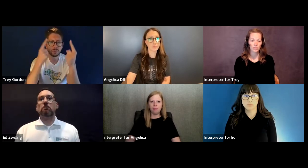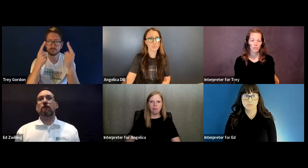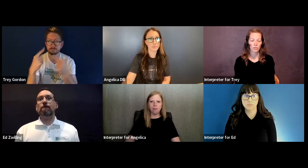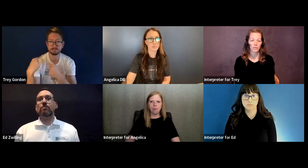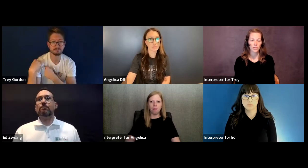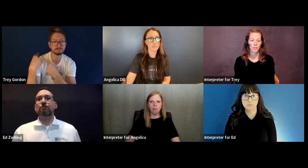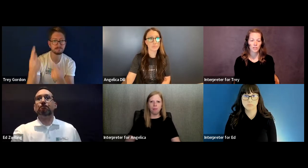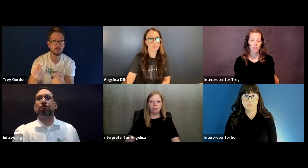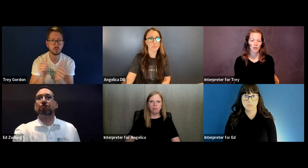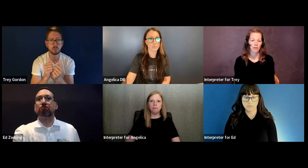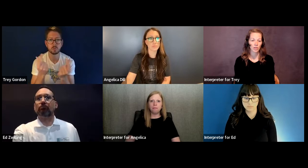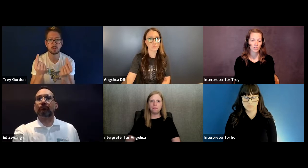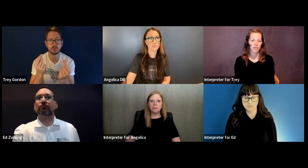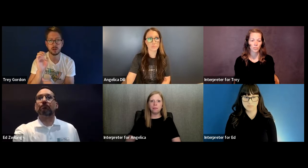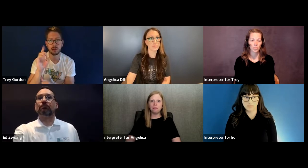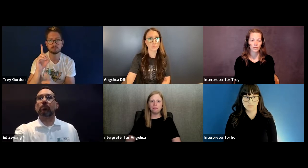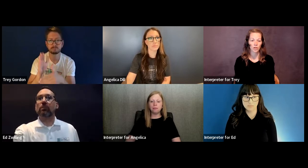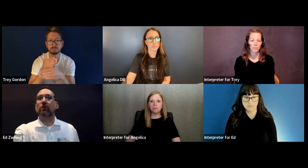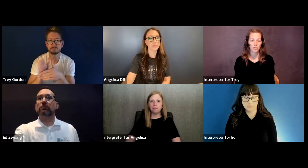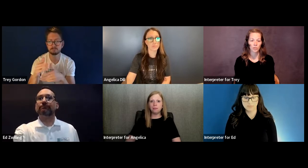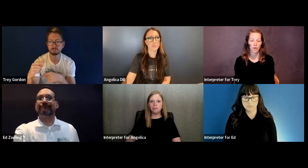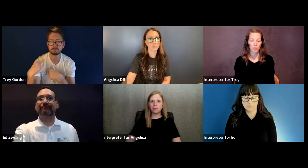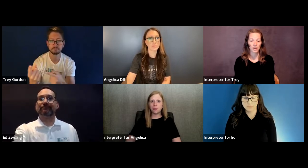or if anyone wants to share any thoughts of what we've talked about so far with ed